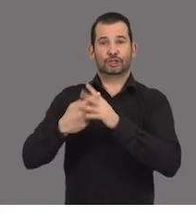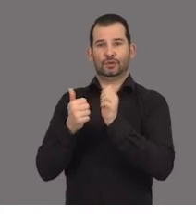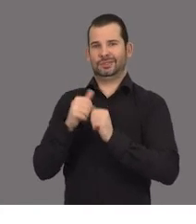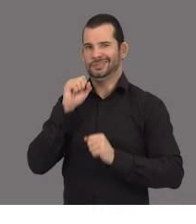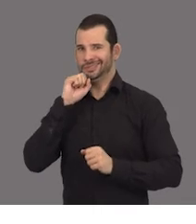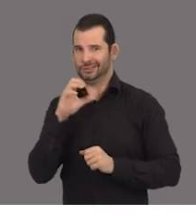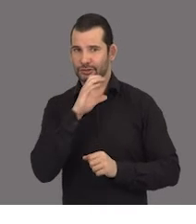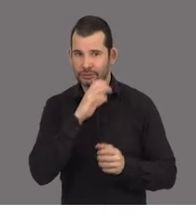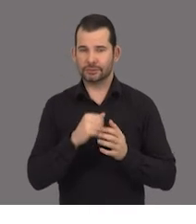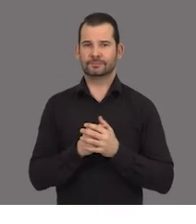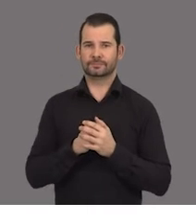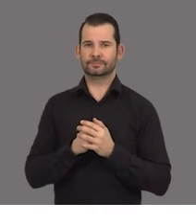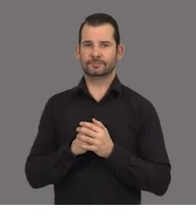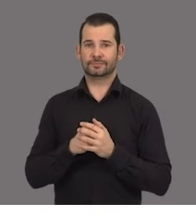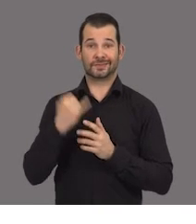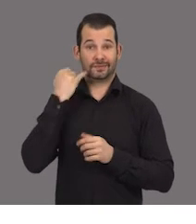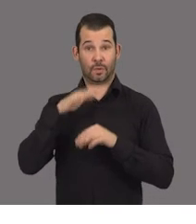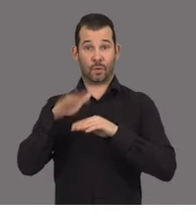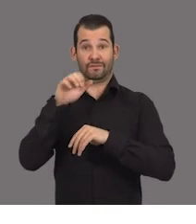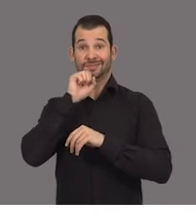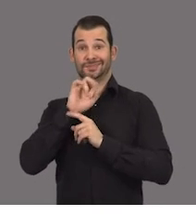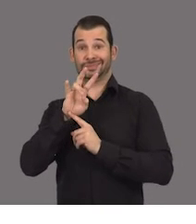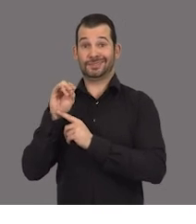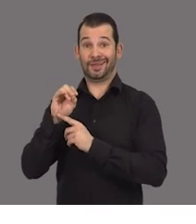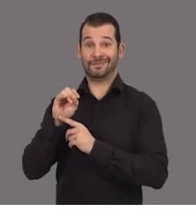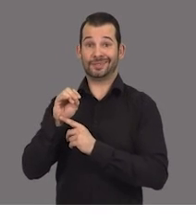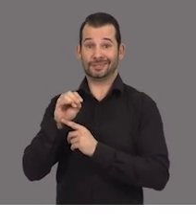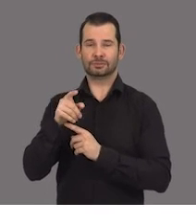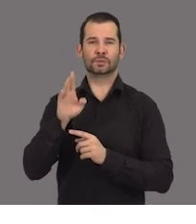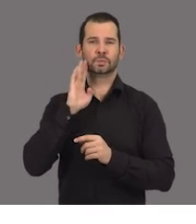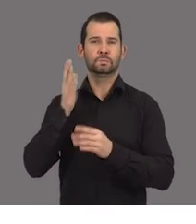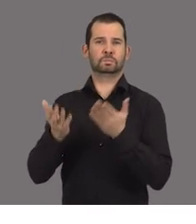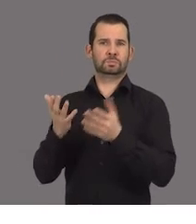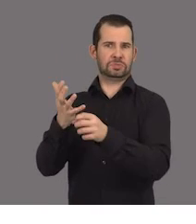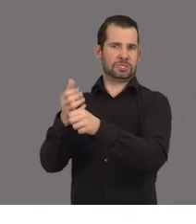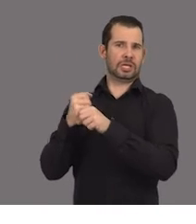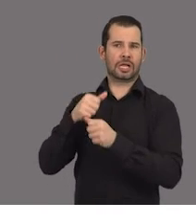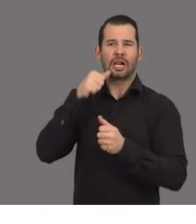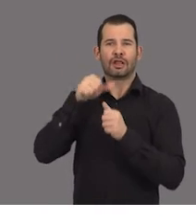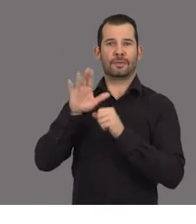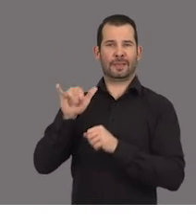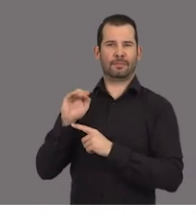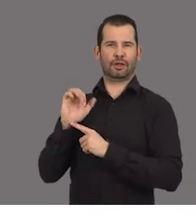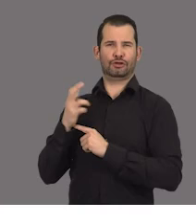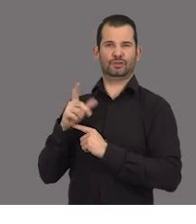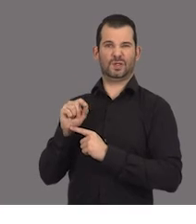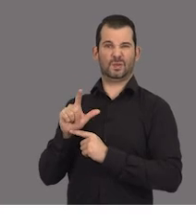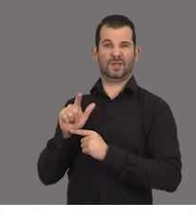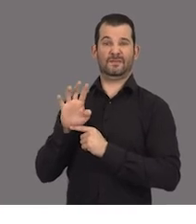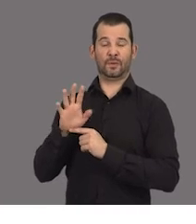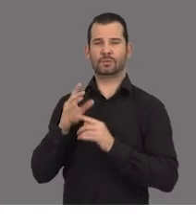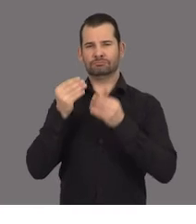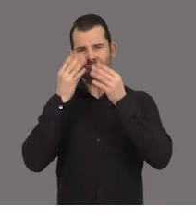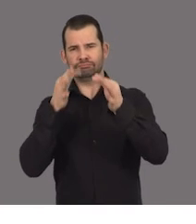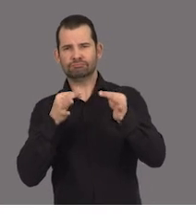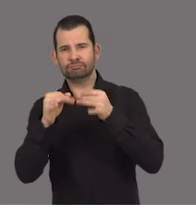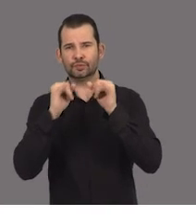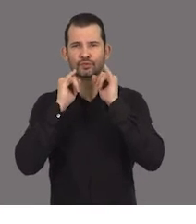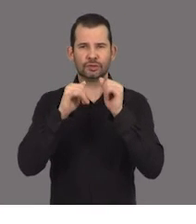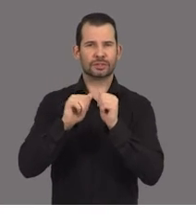If you are over 70 years old, you may receive a letter by March 2024 with instructions on how to apply.